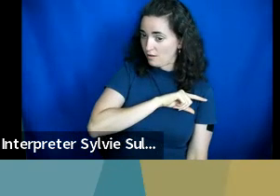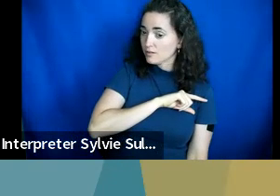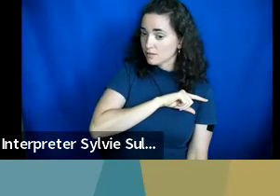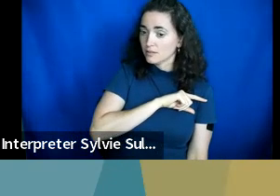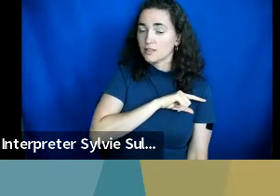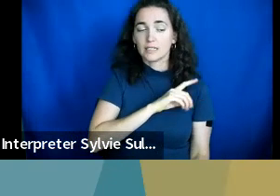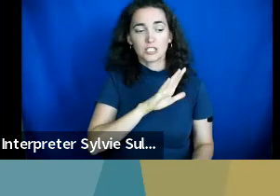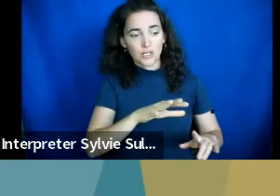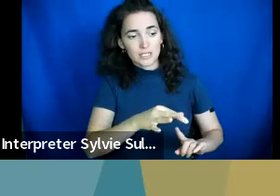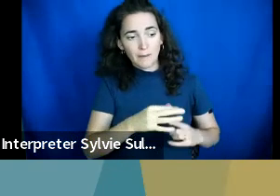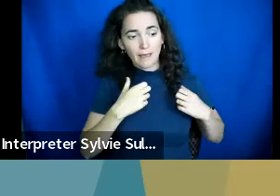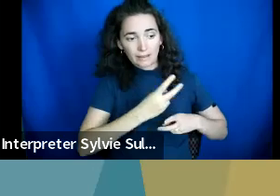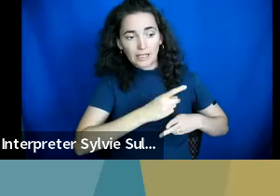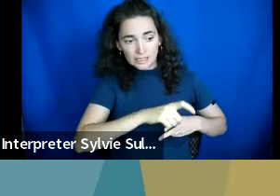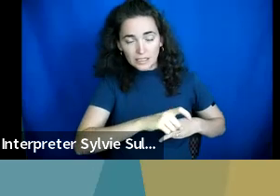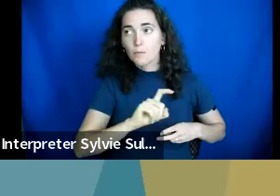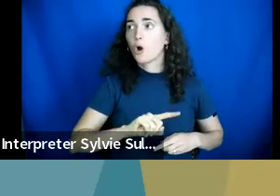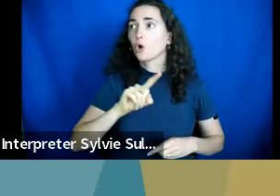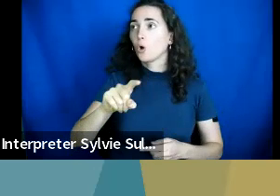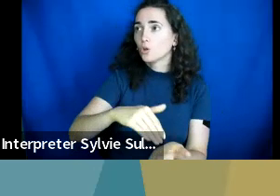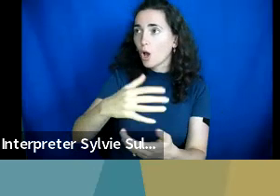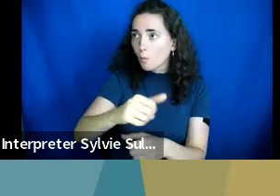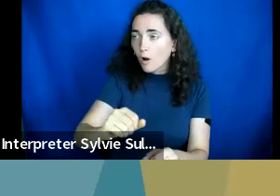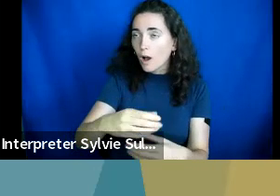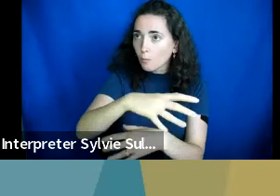special health care needs to attend medical appointments or procedures for the doctor.